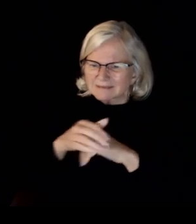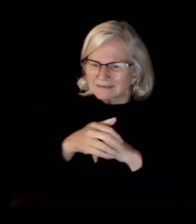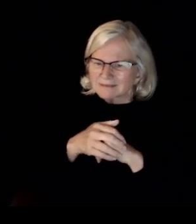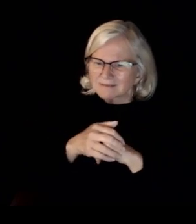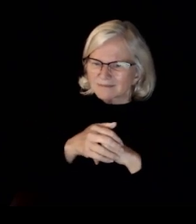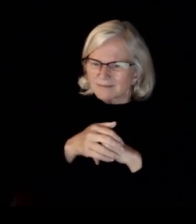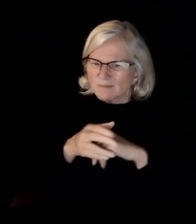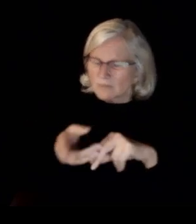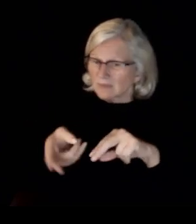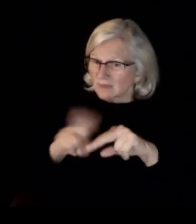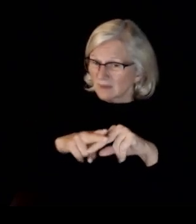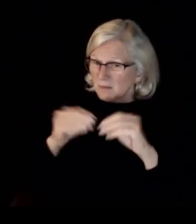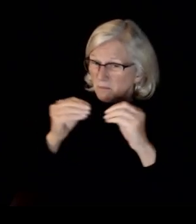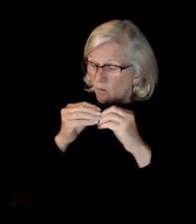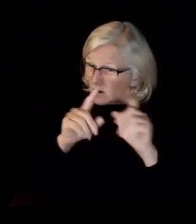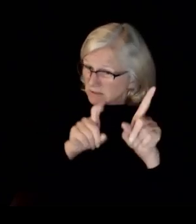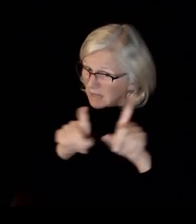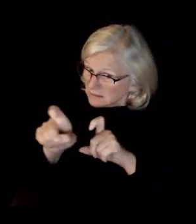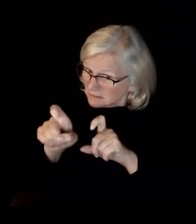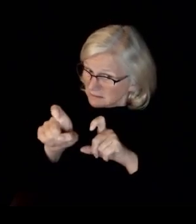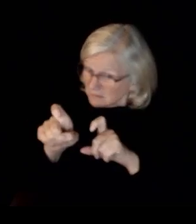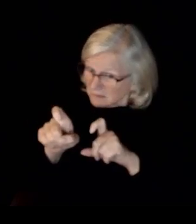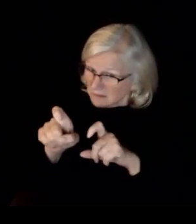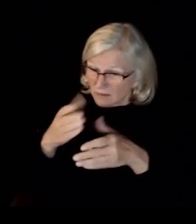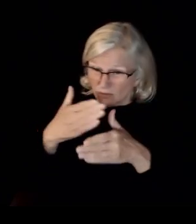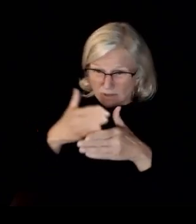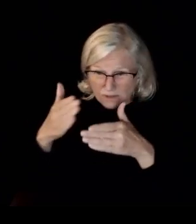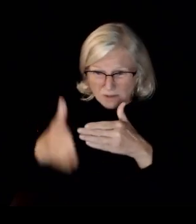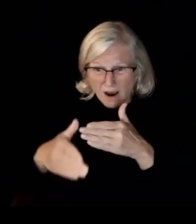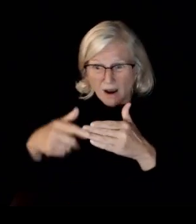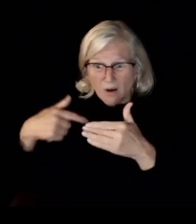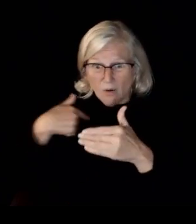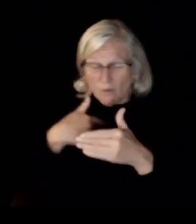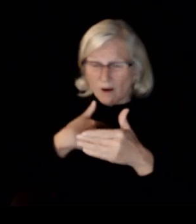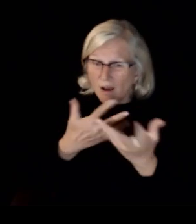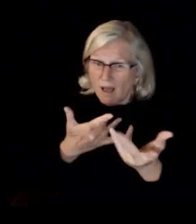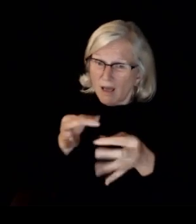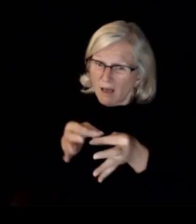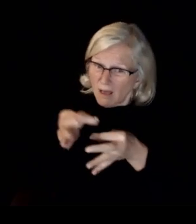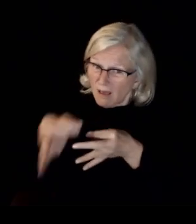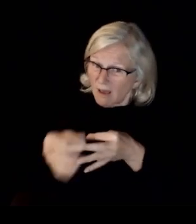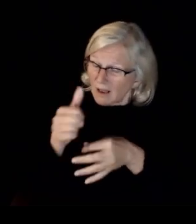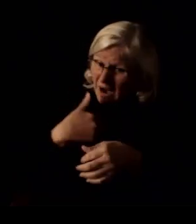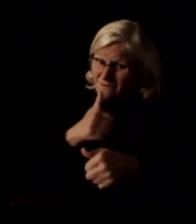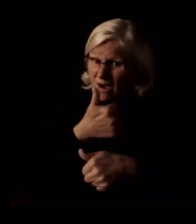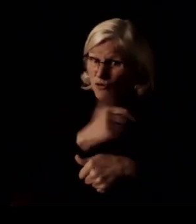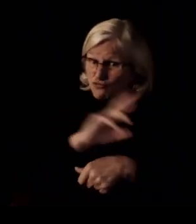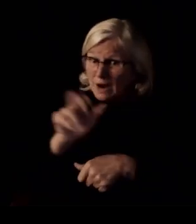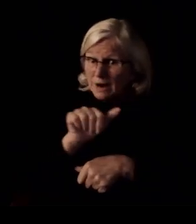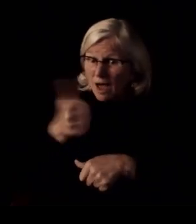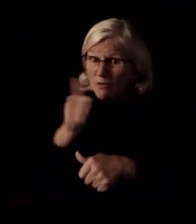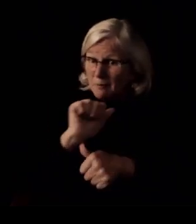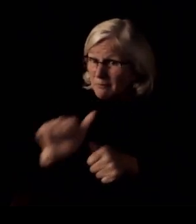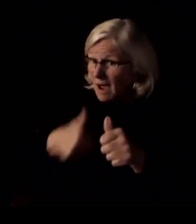Kris: Yeah it's a great question and yes I think it just in the theme of of diversifying and and making sure that we're creating enough capacity for you to meet some of the goals we have even beyond where we're testing today. We are really interested in evaluating and actively looking at you know a number of strategies